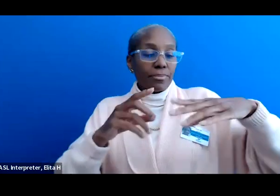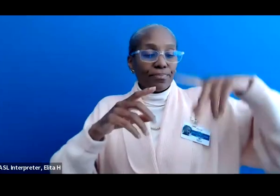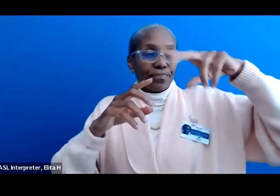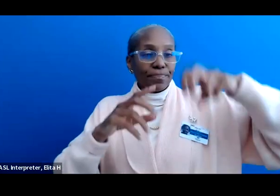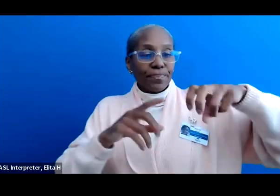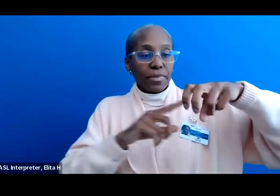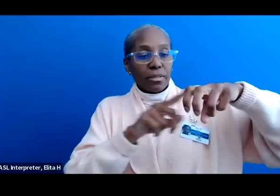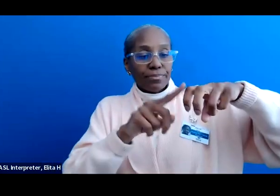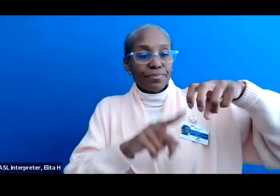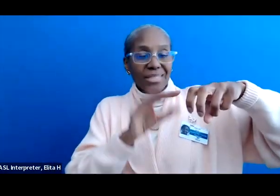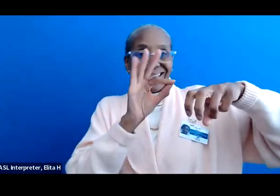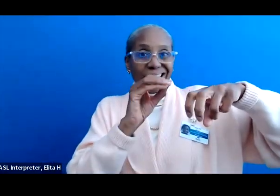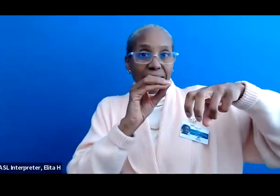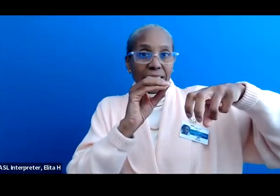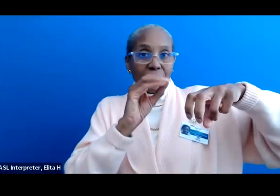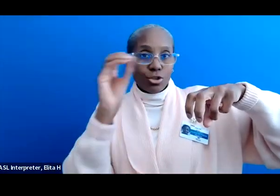Your knees are at that 90-degree angle.